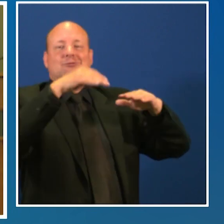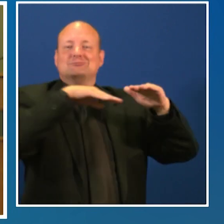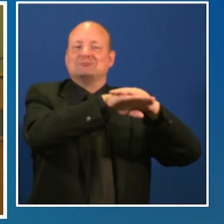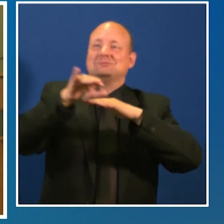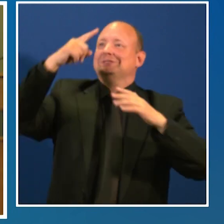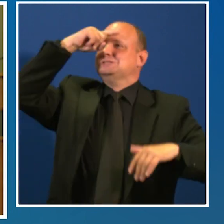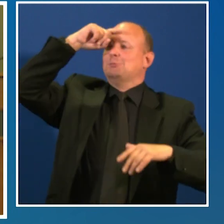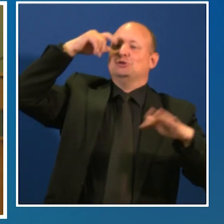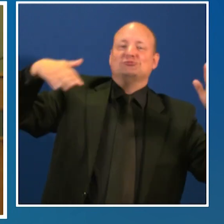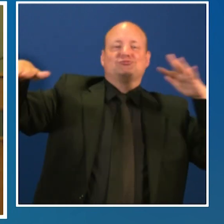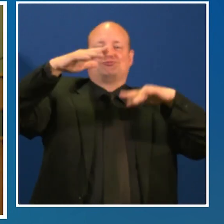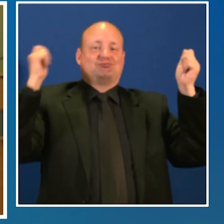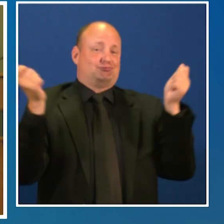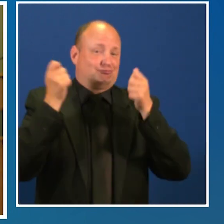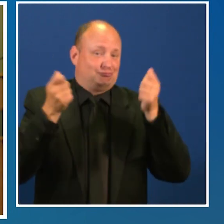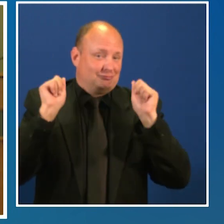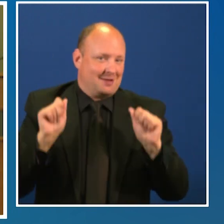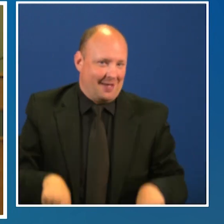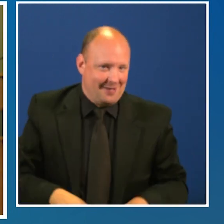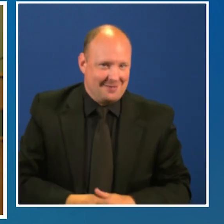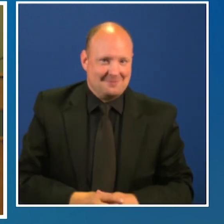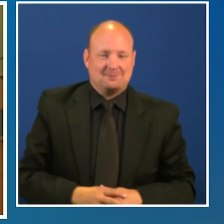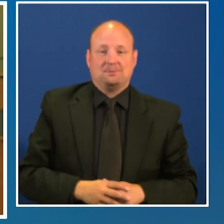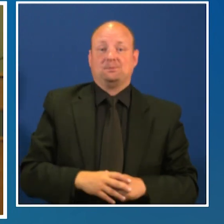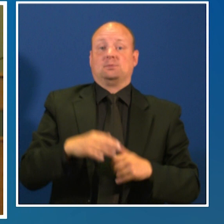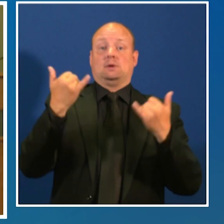at City Hall plans are underway to bring back more in-person